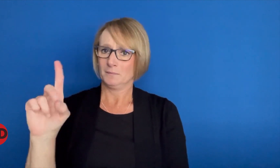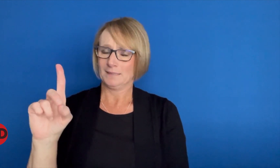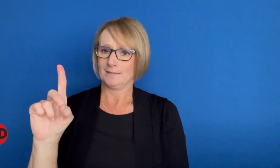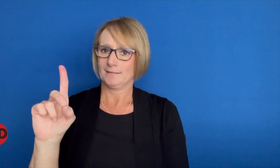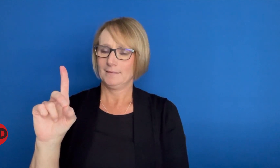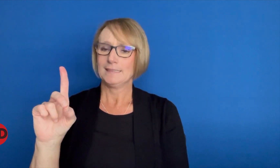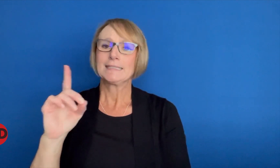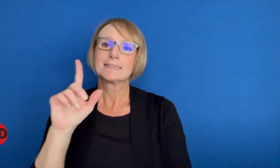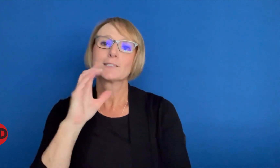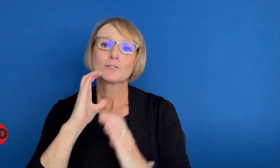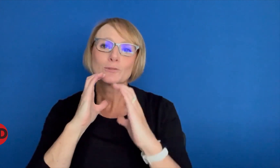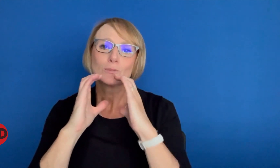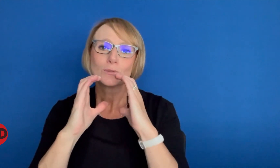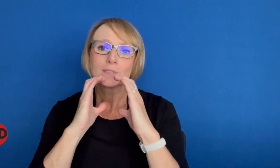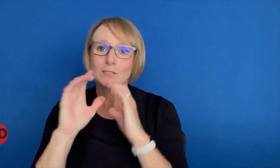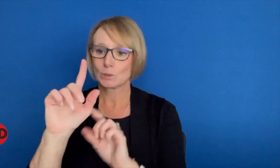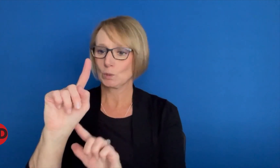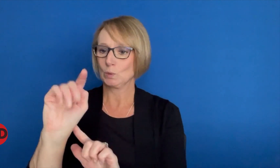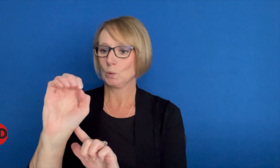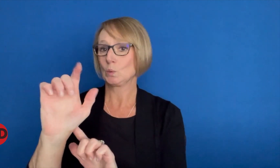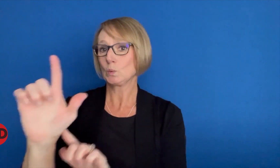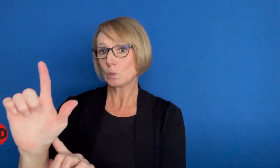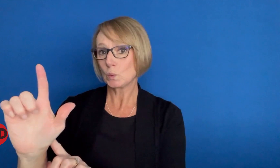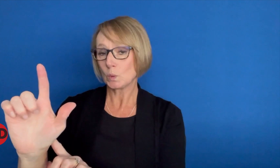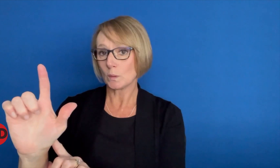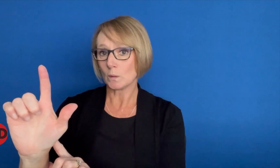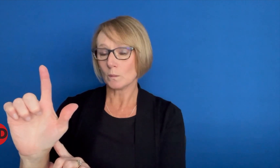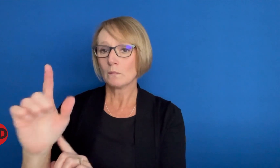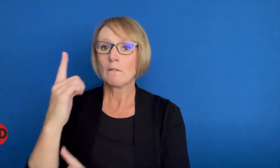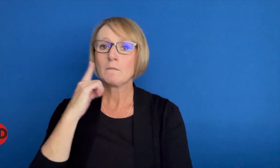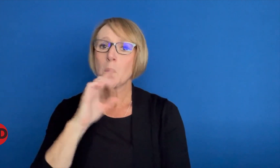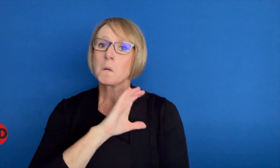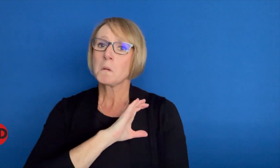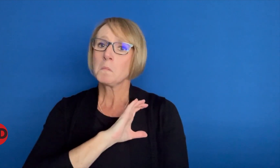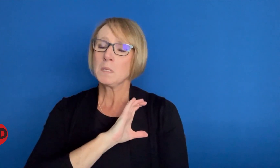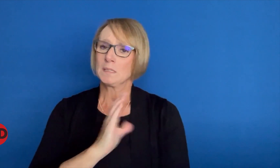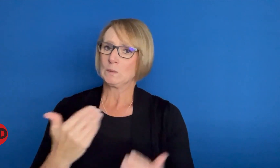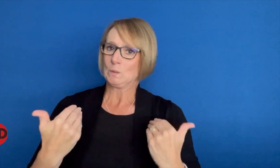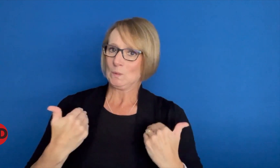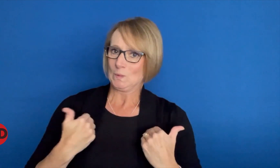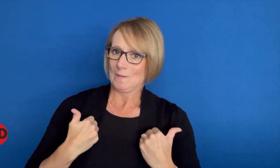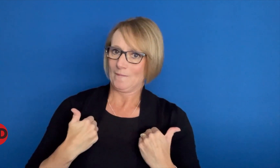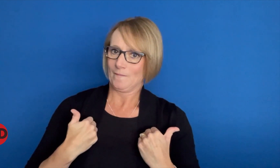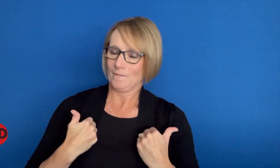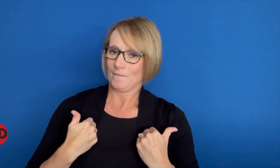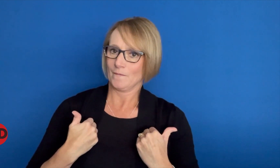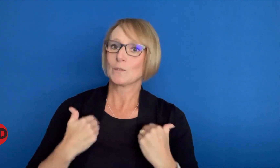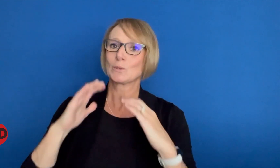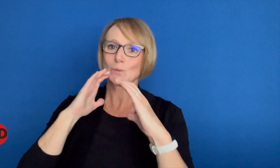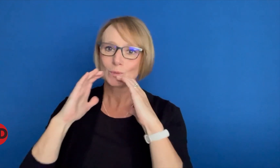VRI On Demand is a communication tool when interacting with Calgarians